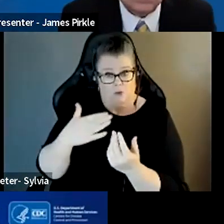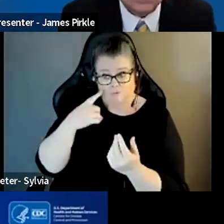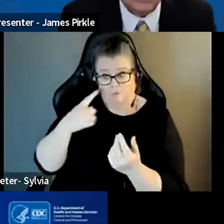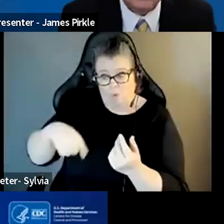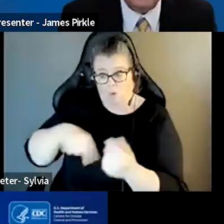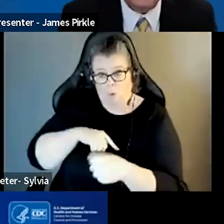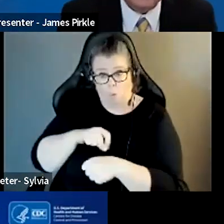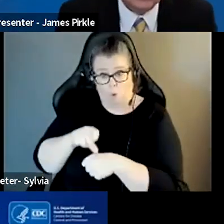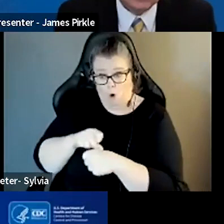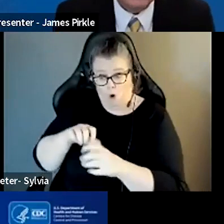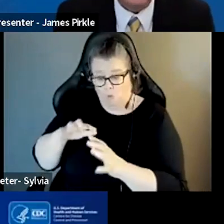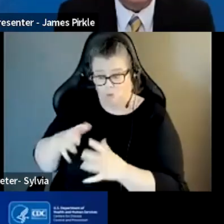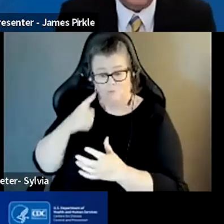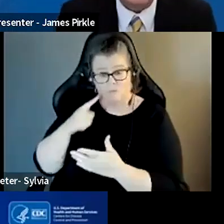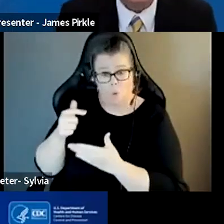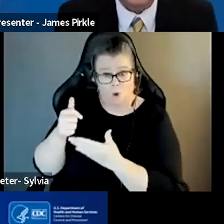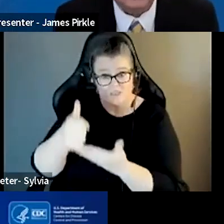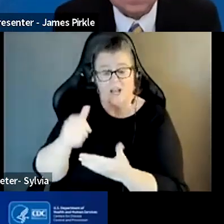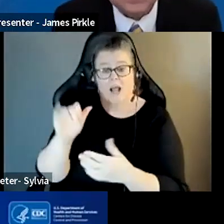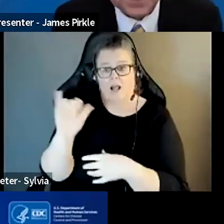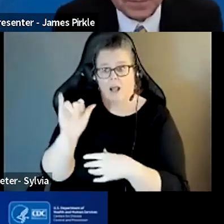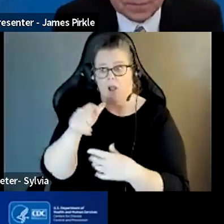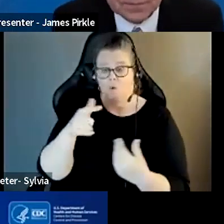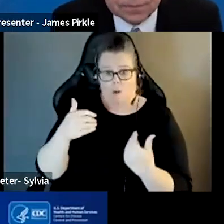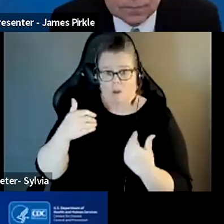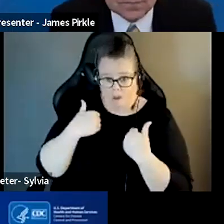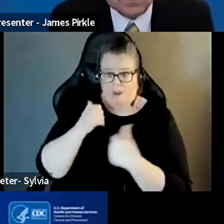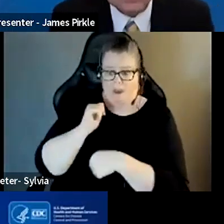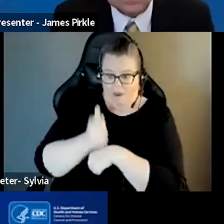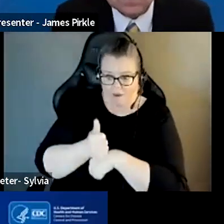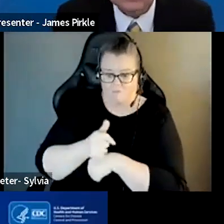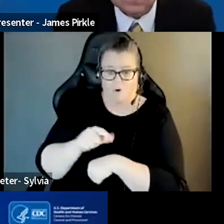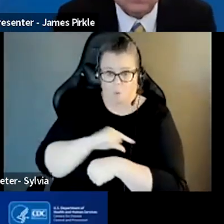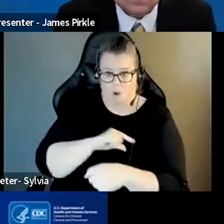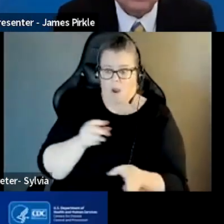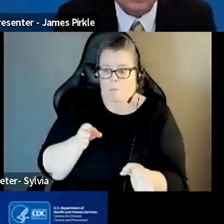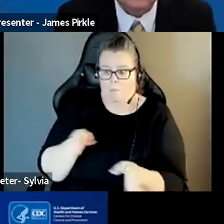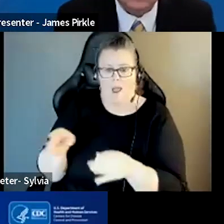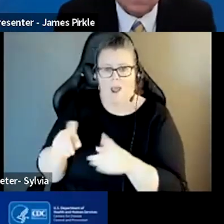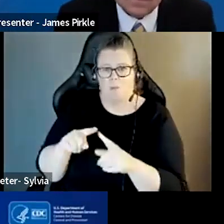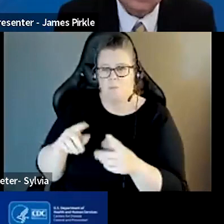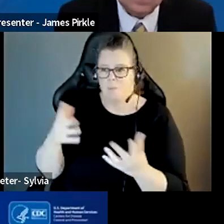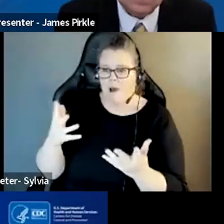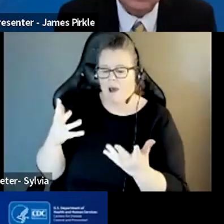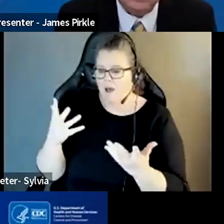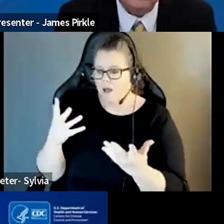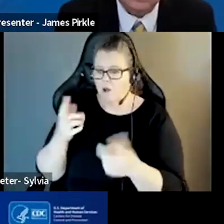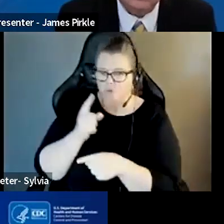Like you have the quality plan, but how -- you know, what's the right level of transparency, what's the right level of oversight,